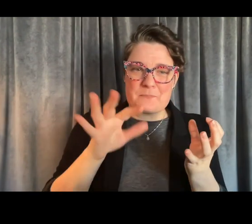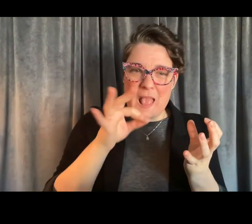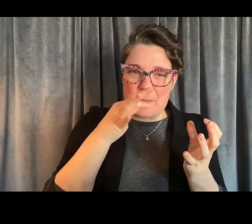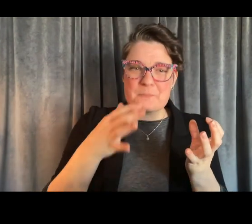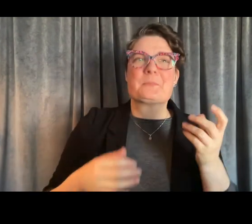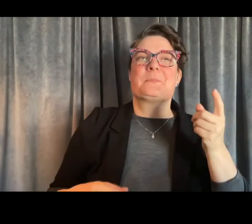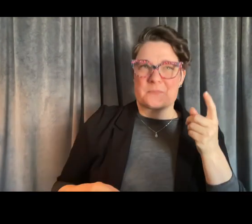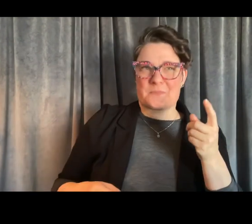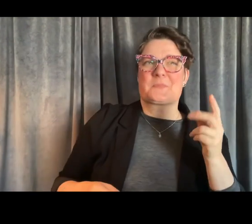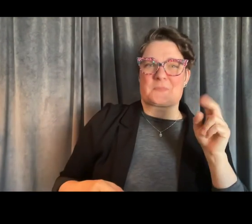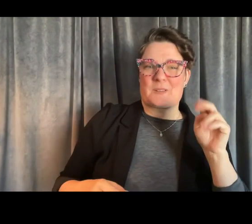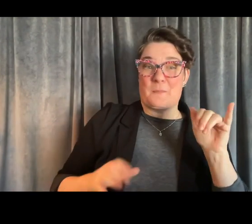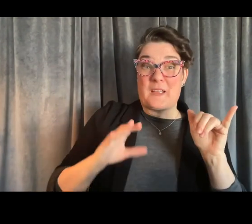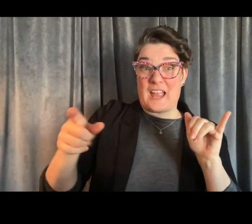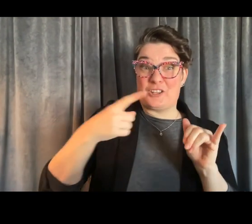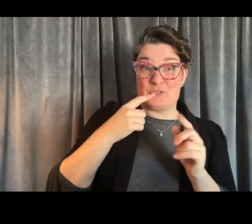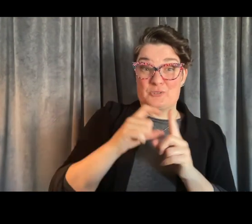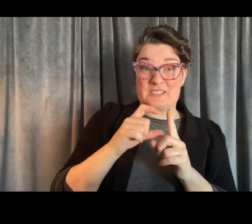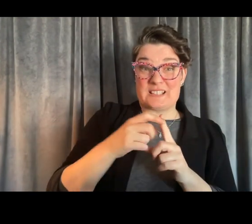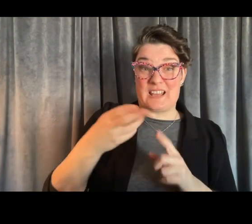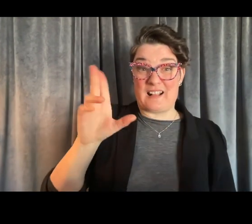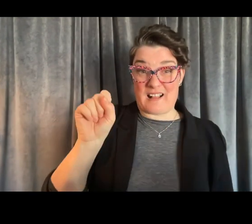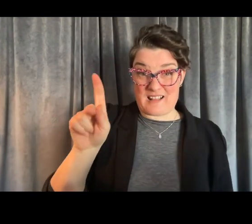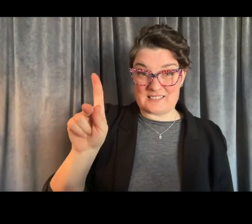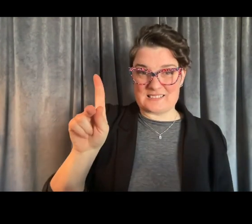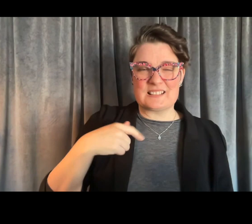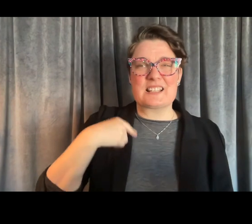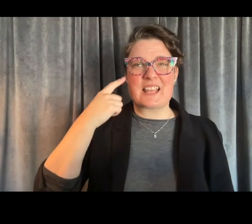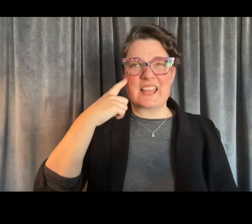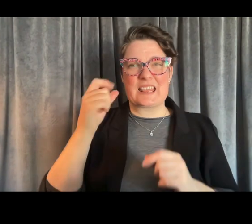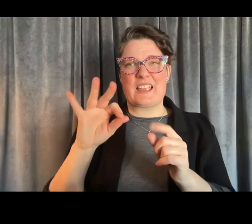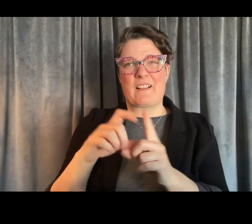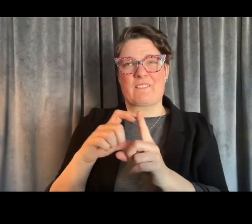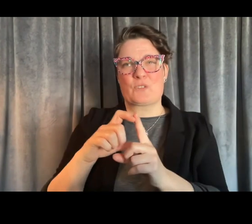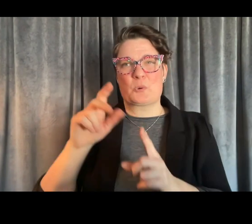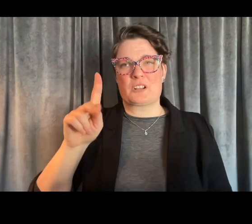And when you say husk, that makes me think of klipot like the husk